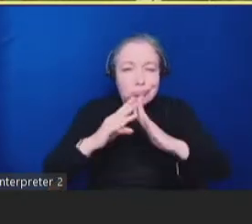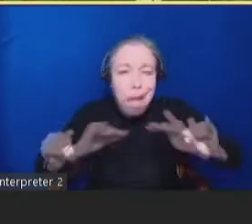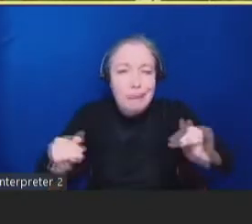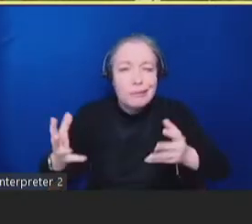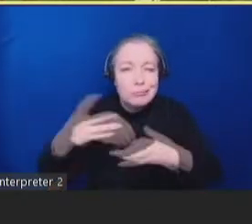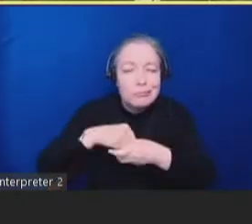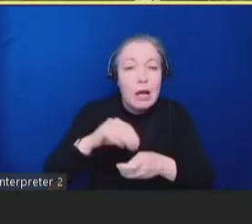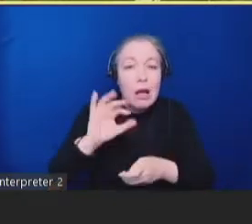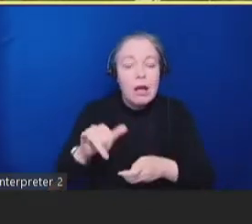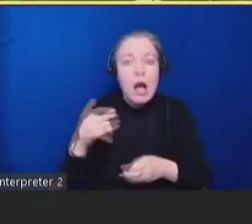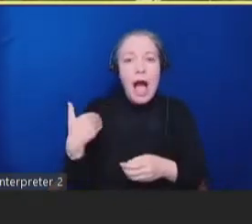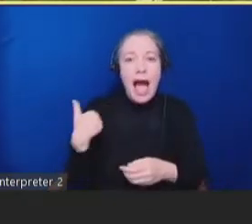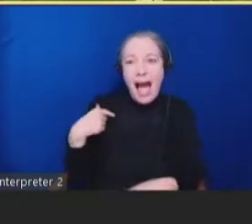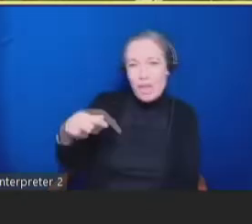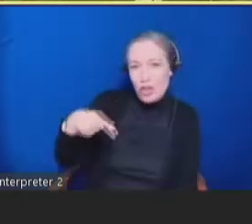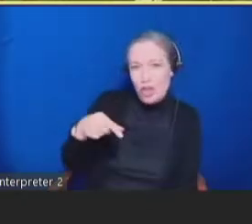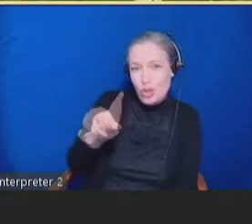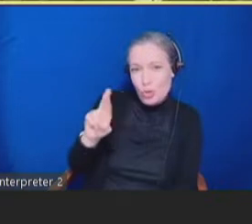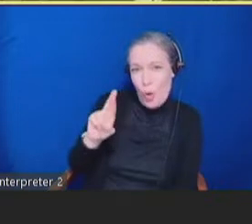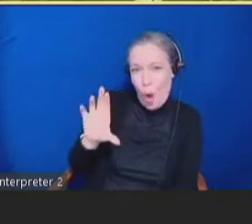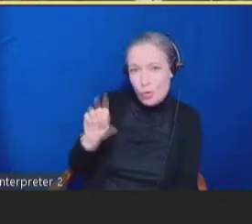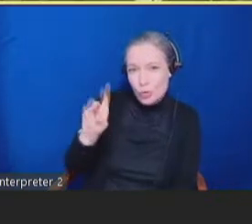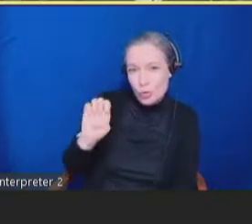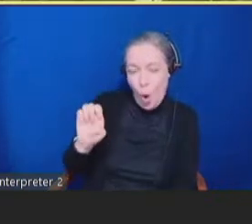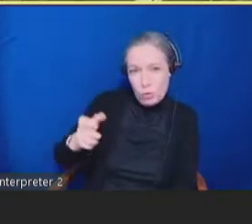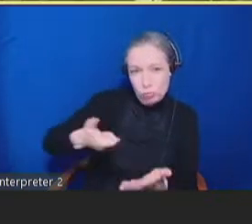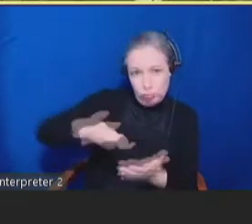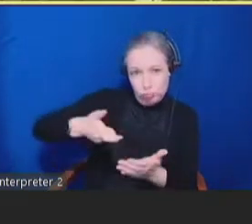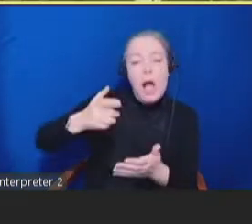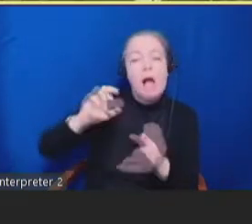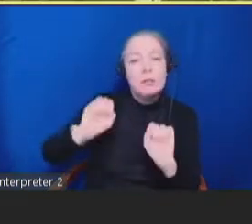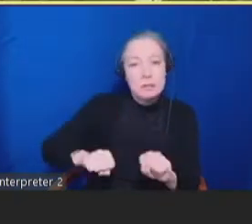for people to be able to see and find that. And hopefully, people will be able to engage